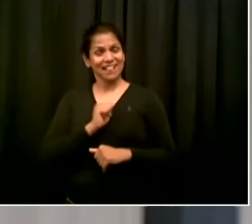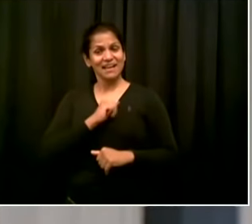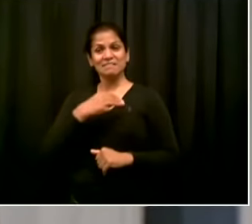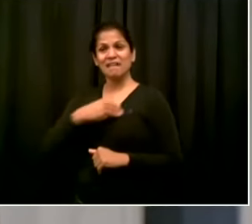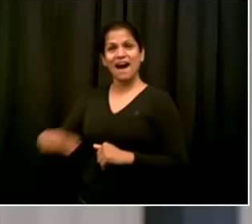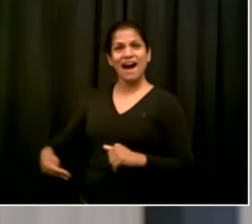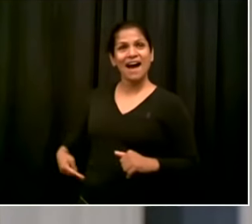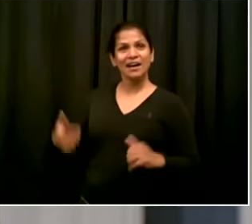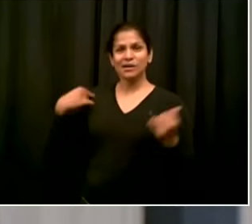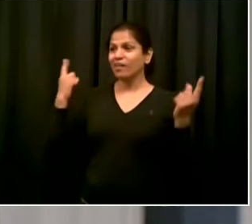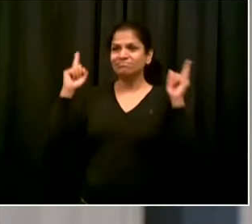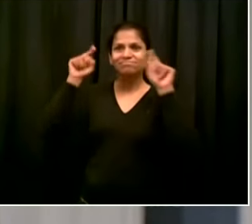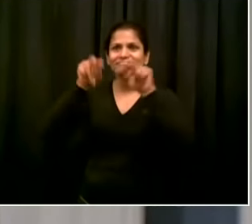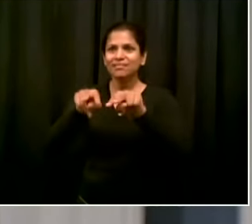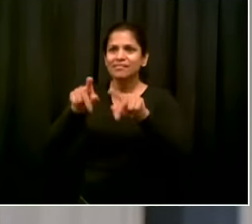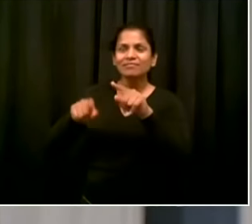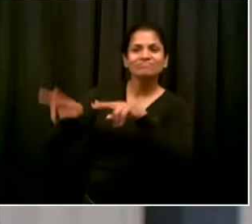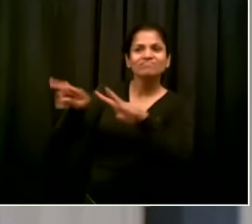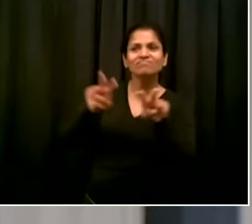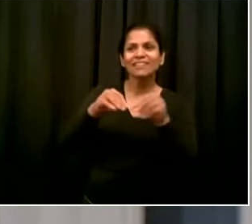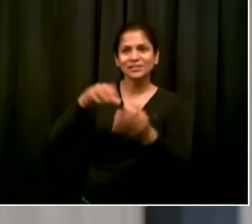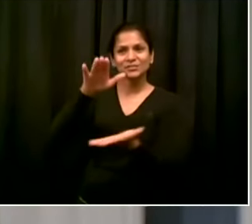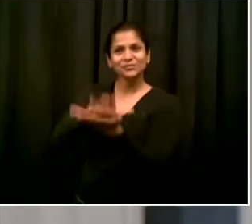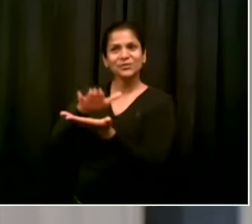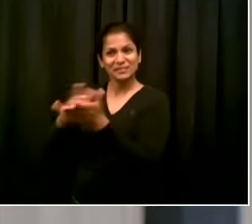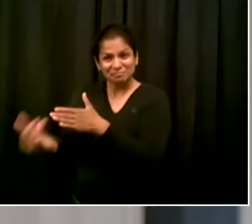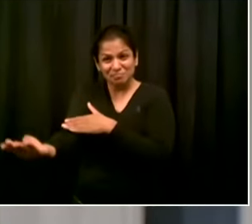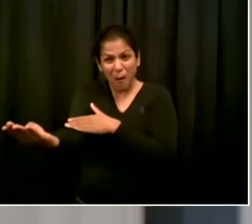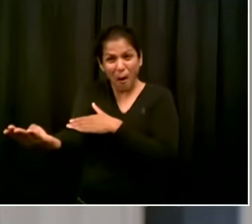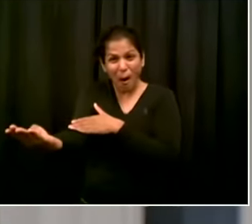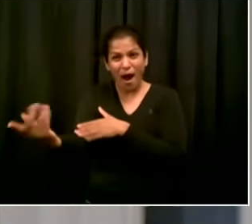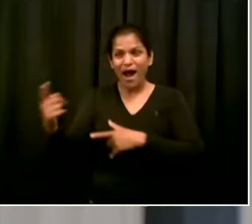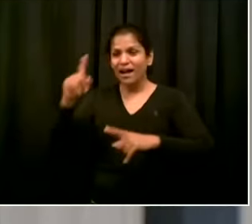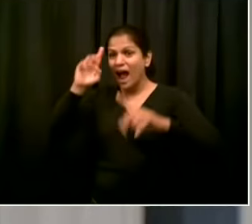CREATIVITY. WE HAVE SEEN TREMENDOUS KEET CREATIVITY AT THE SCHOOL